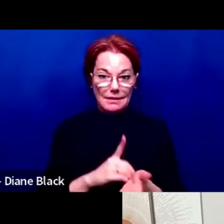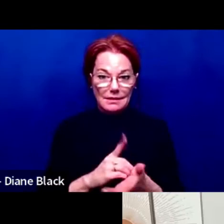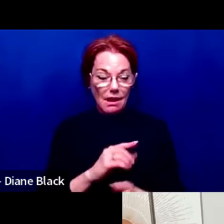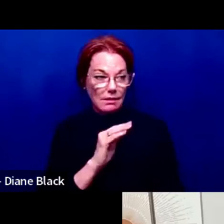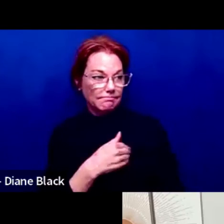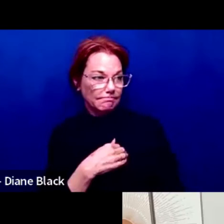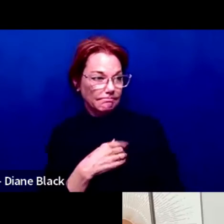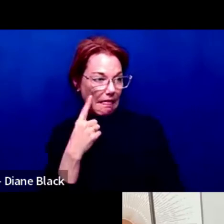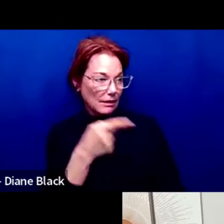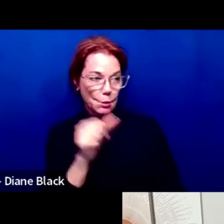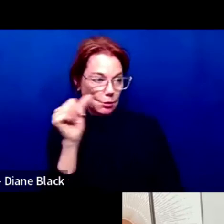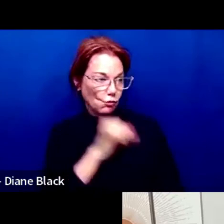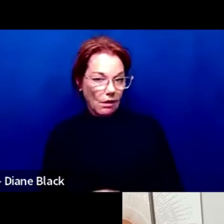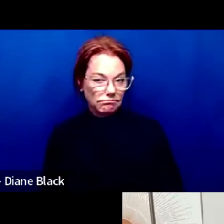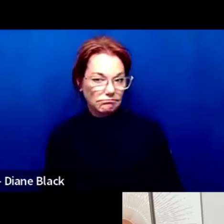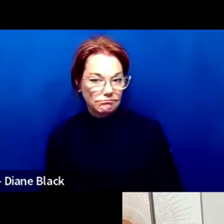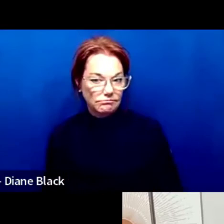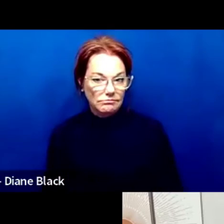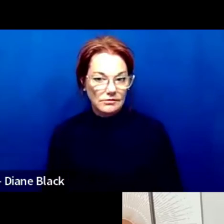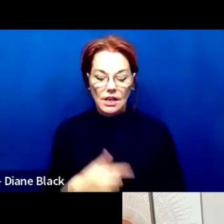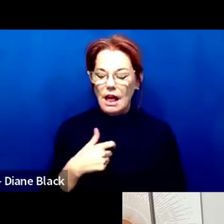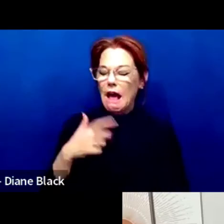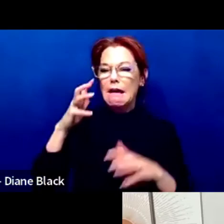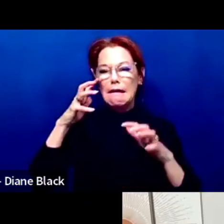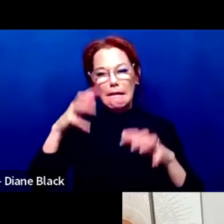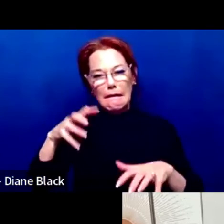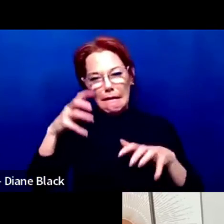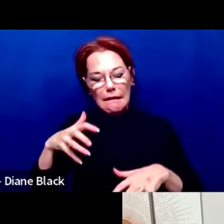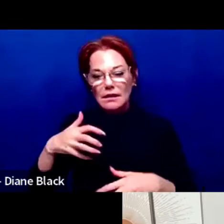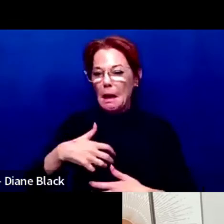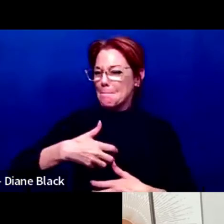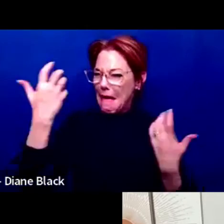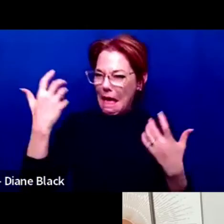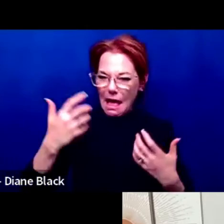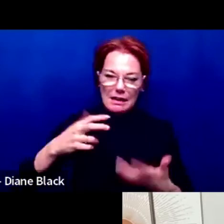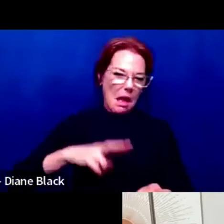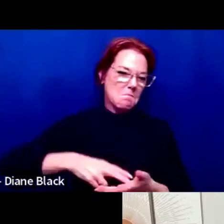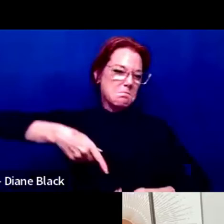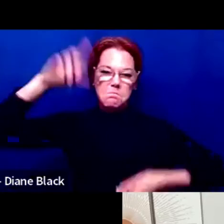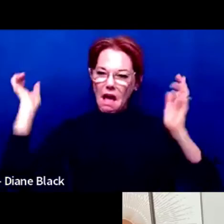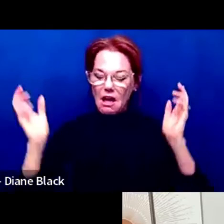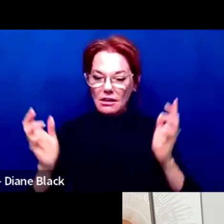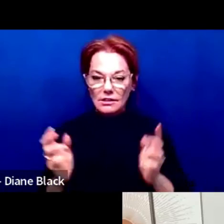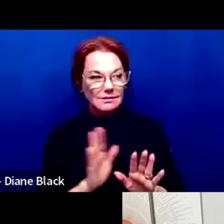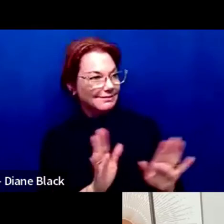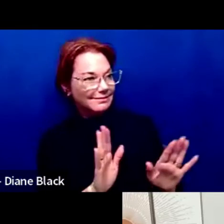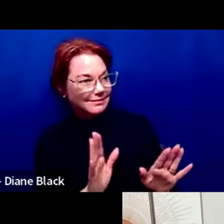was like, he was like, There's no way a person with a degree cannot remember what he did yesterday. And I'm like, but